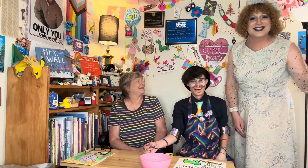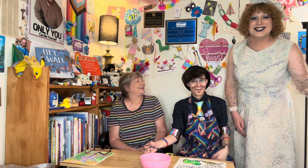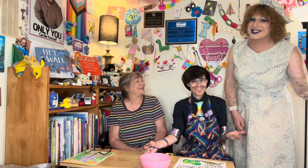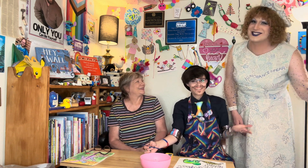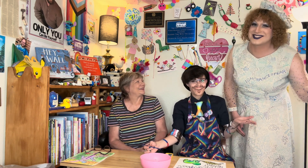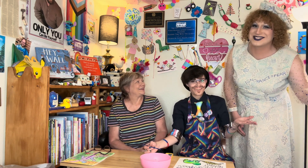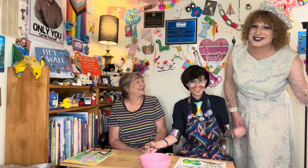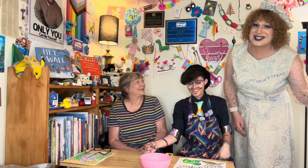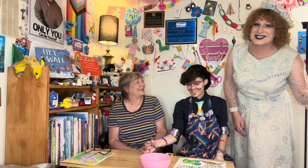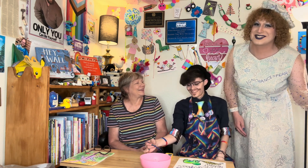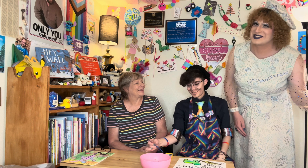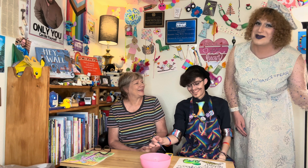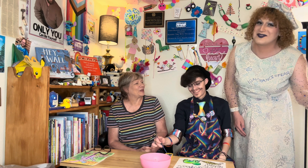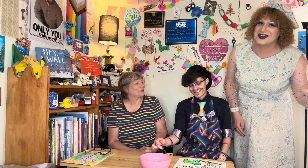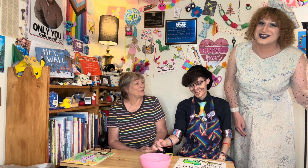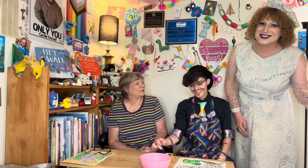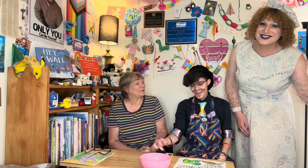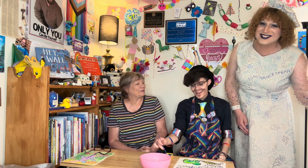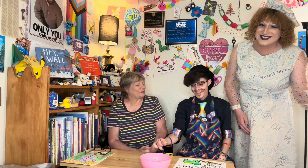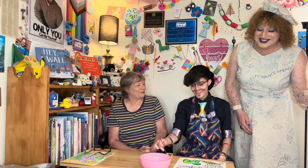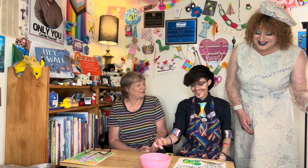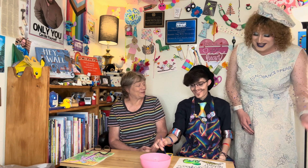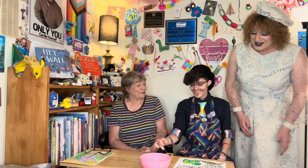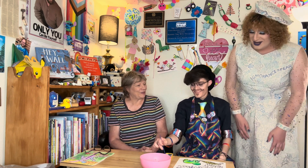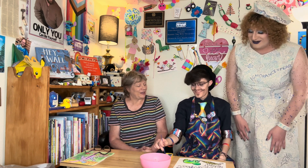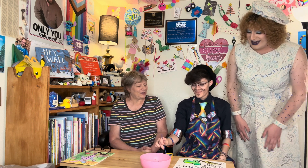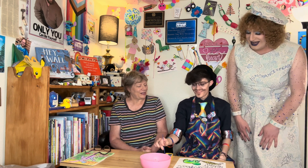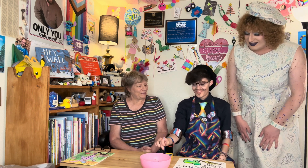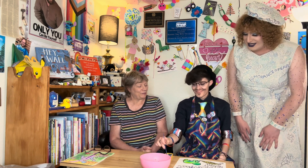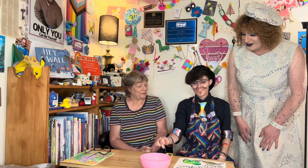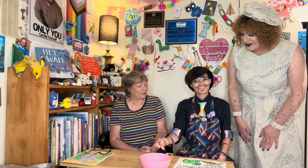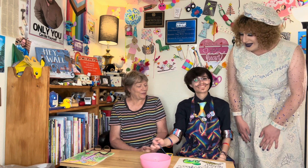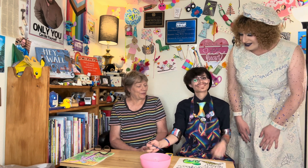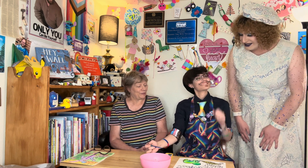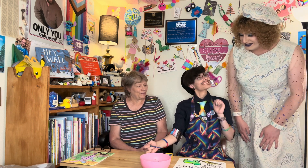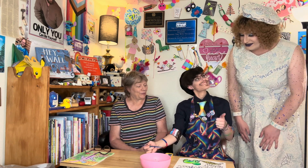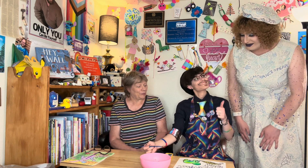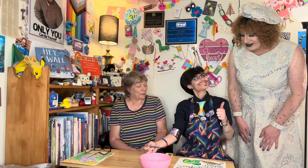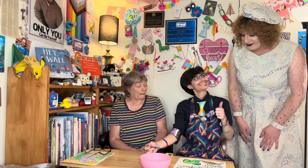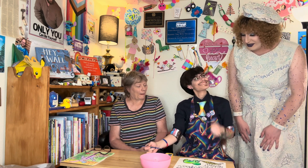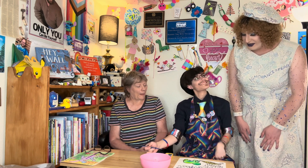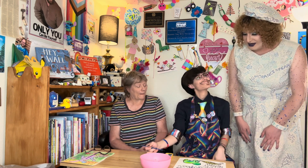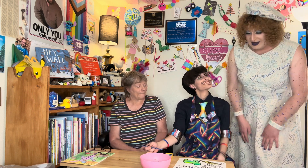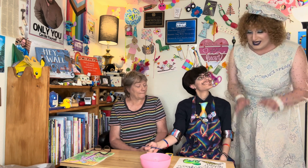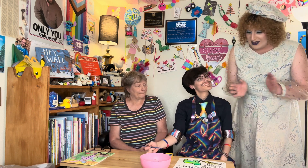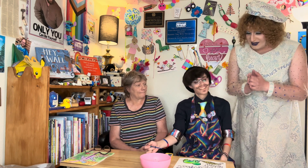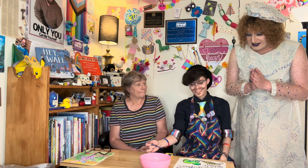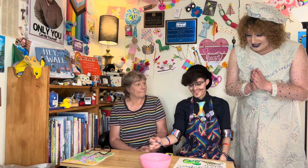Art is sewing! CALI: It's a type of art! KAI: Yeah! CALI: All right, I'll let you get back to this. And I can't wait to see